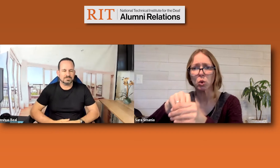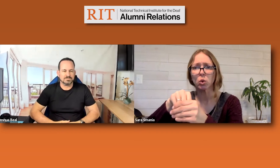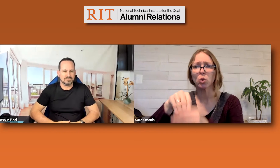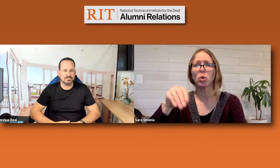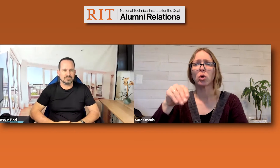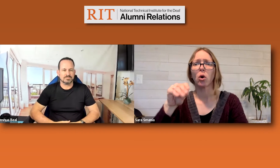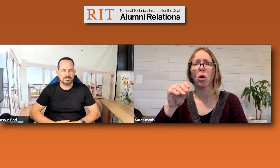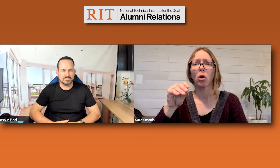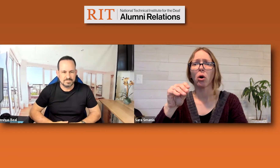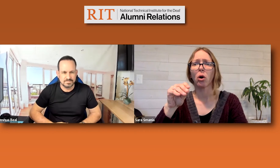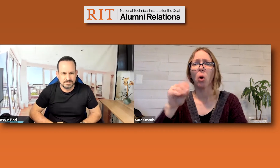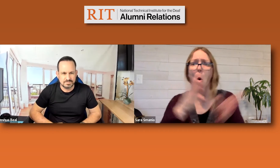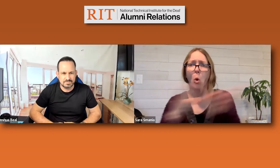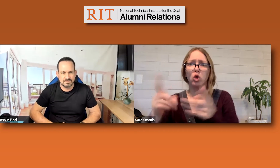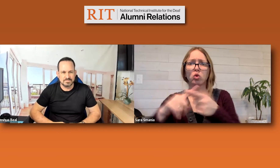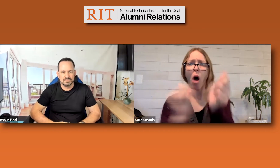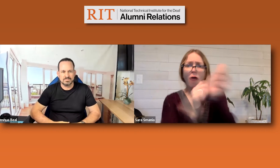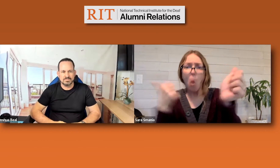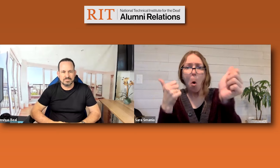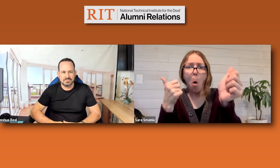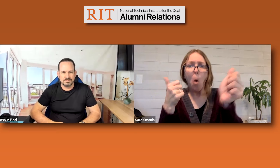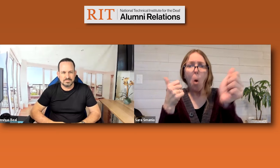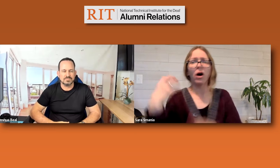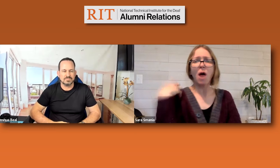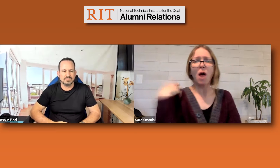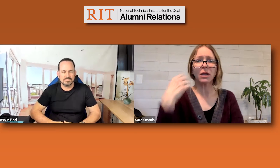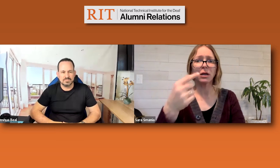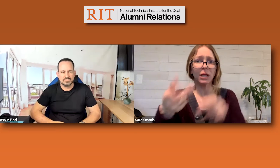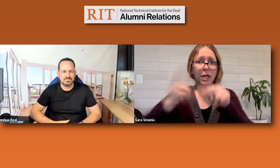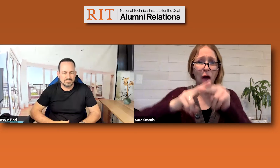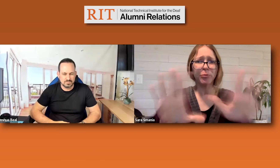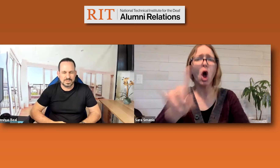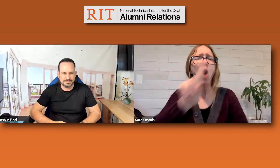to move into to avoid capital gains.